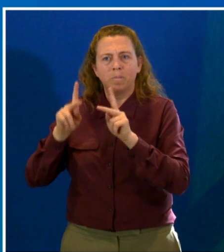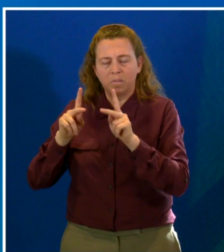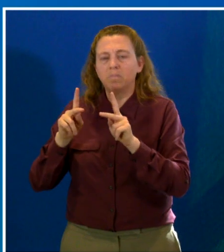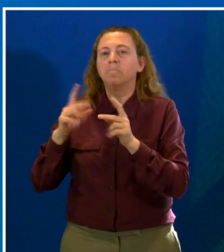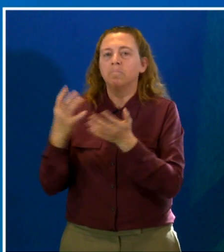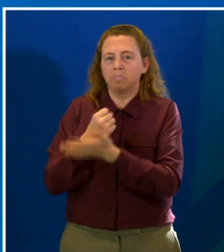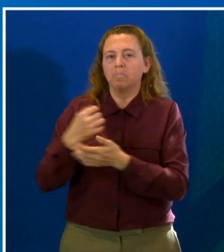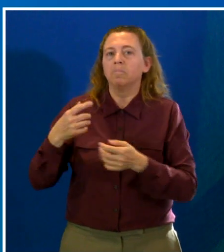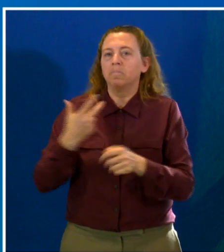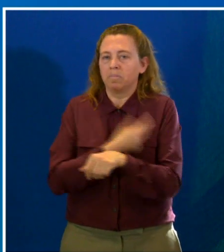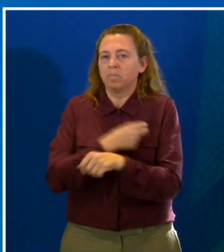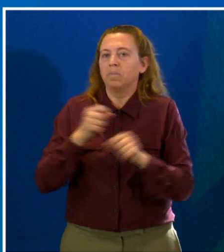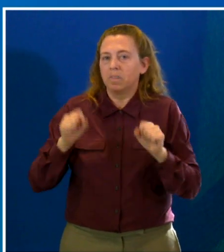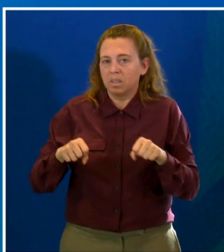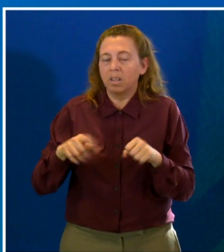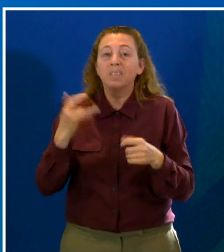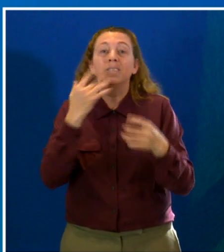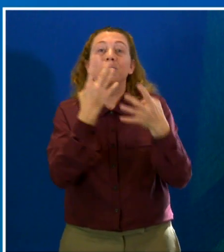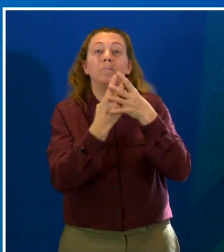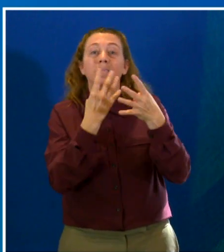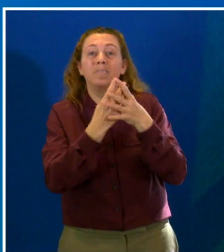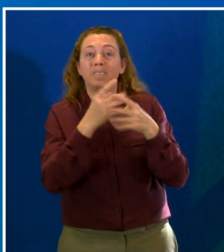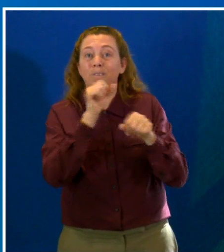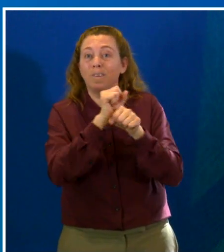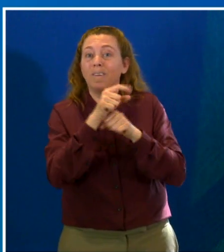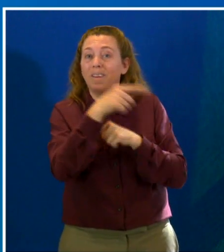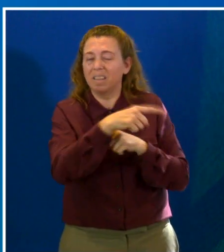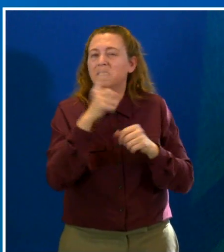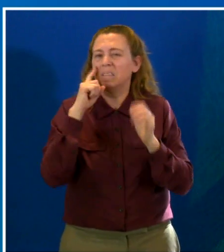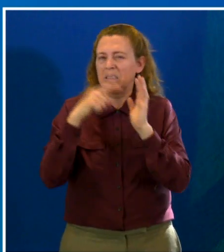congregate settings where homeless residents live or